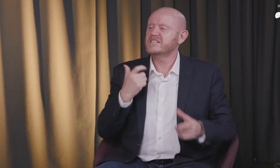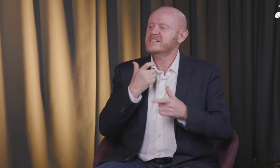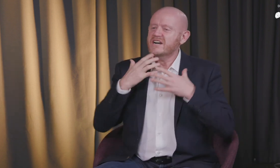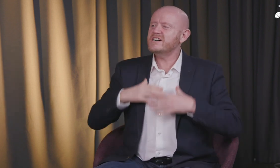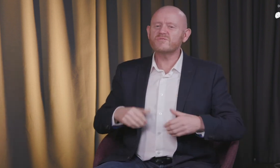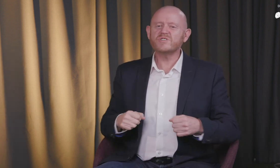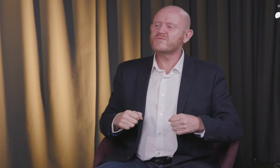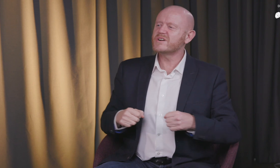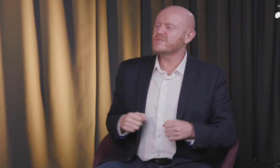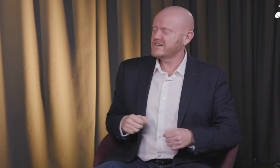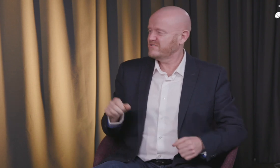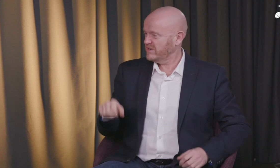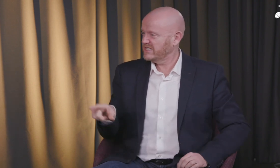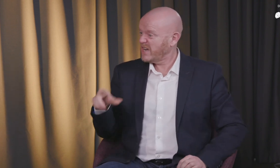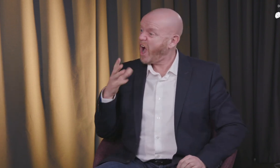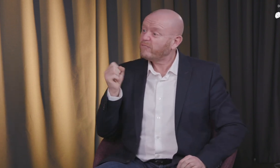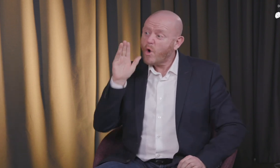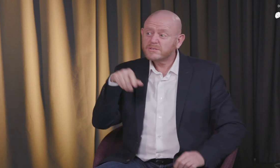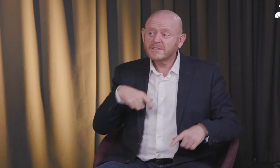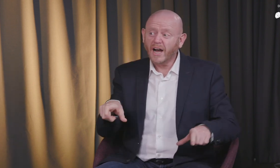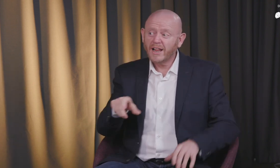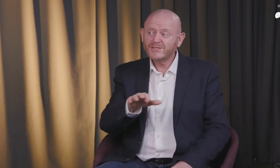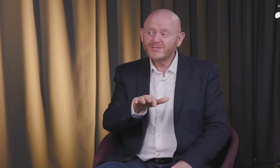So I got my chicken costume on and clucked, you’re right. I’ve still got it at home